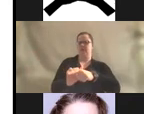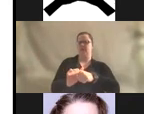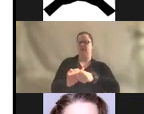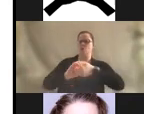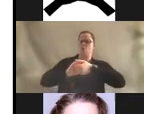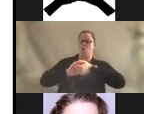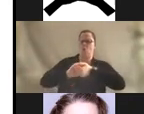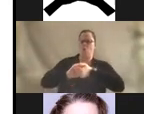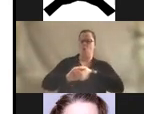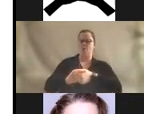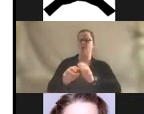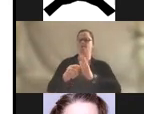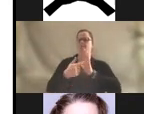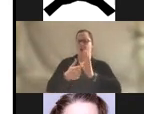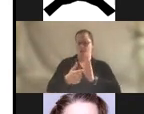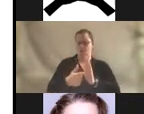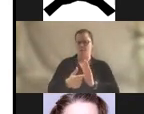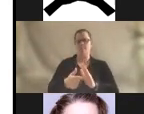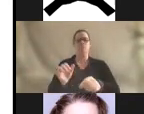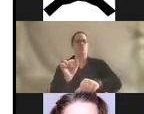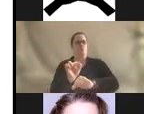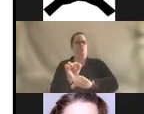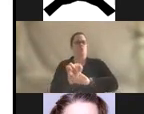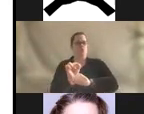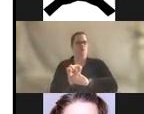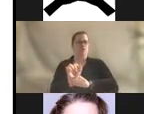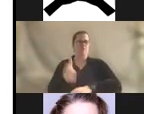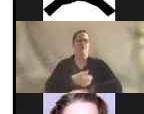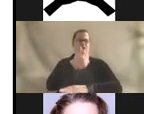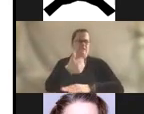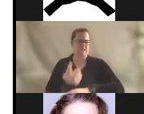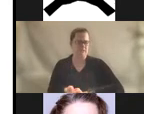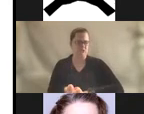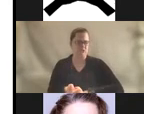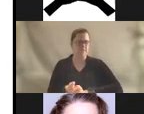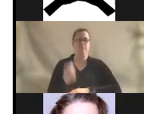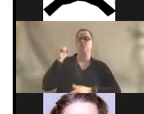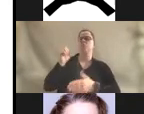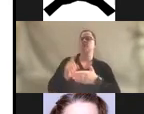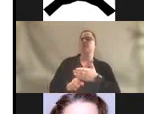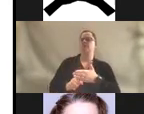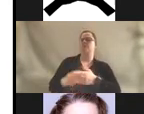The work that we did around establishing recognition for traditional health workers,